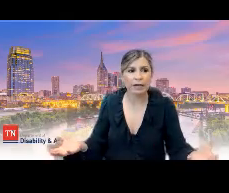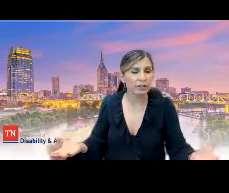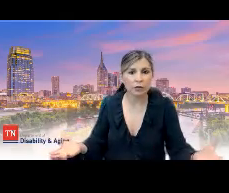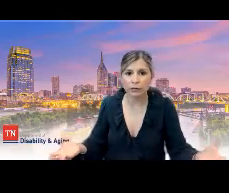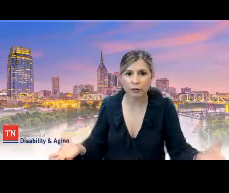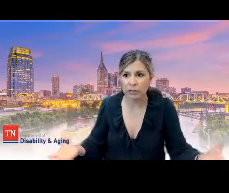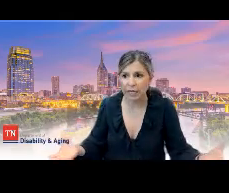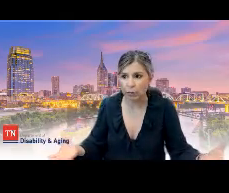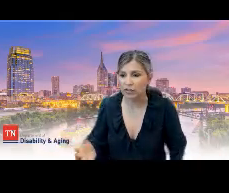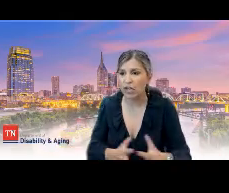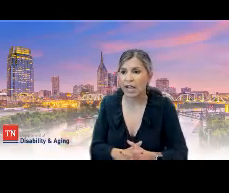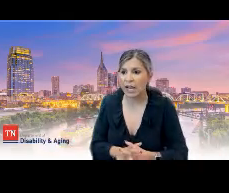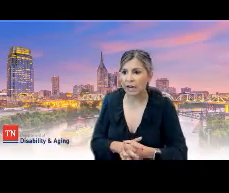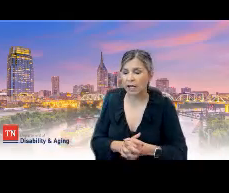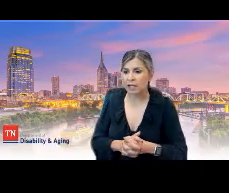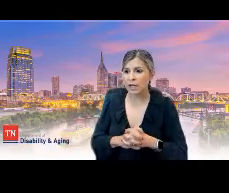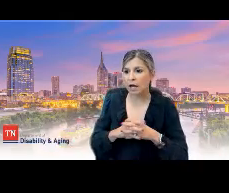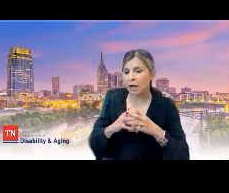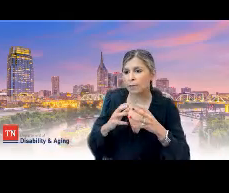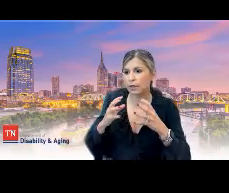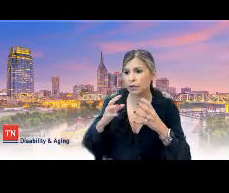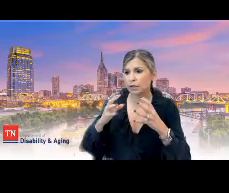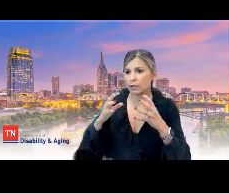Play as a universal language and, you know,